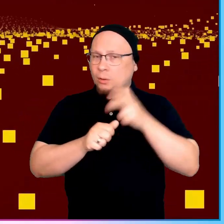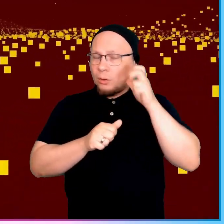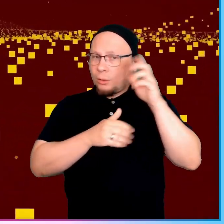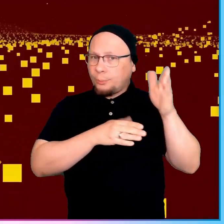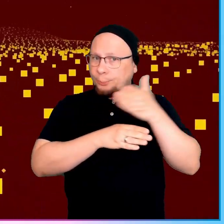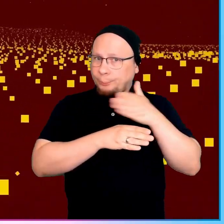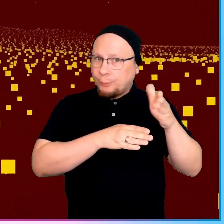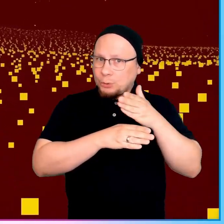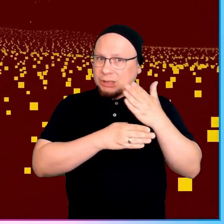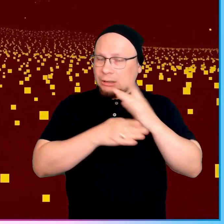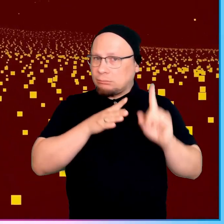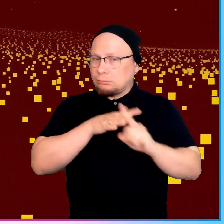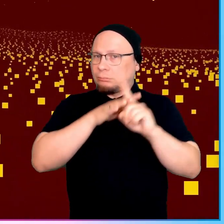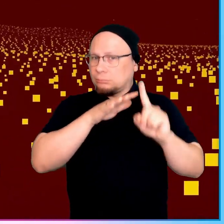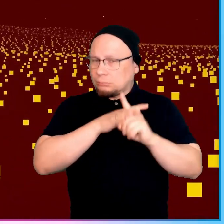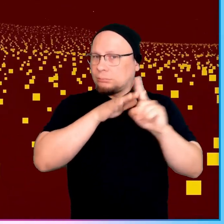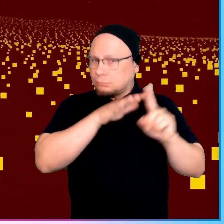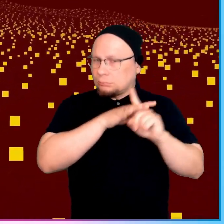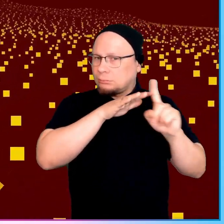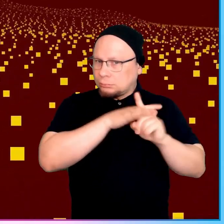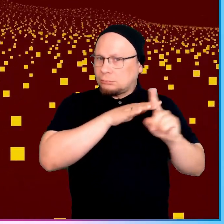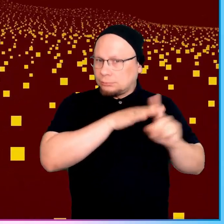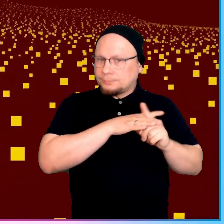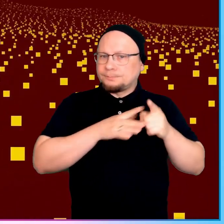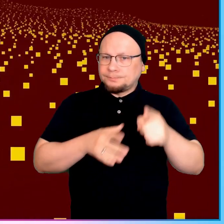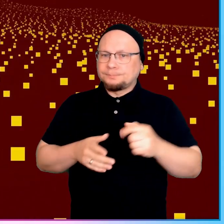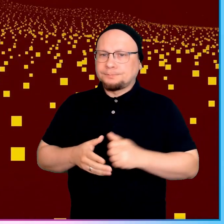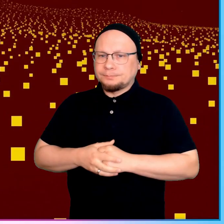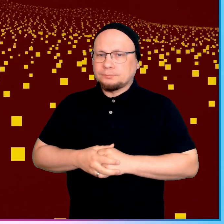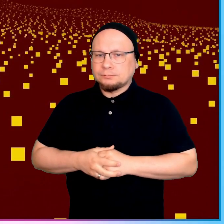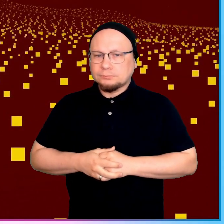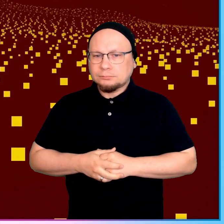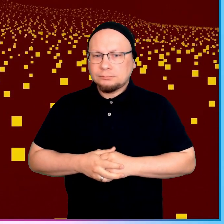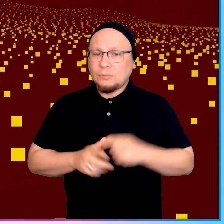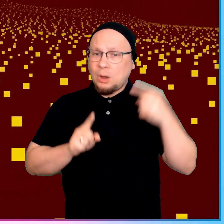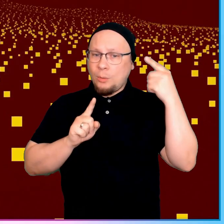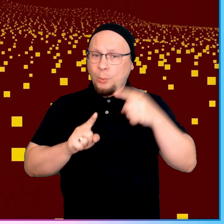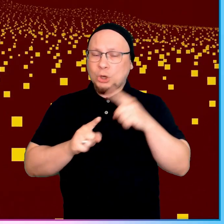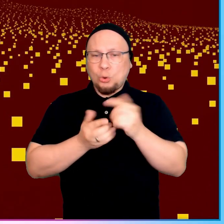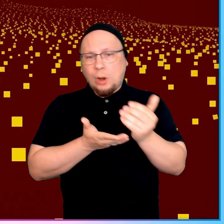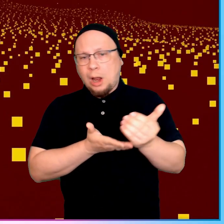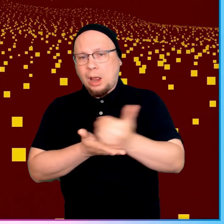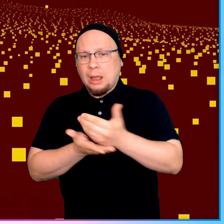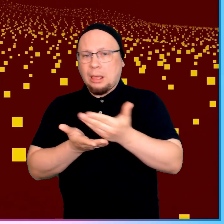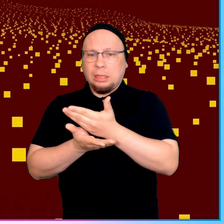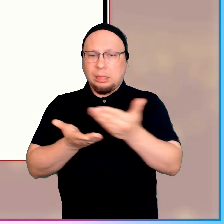are built into the soundscape of the game, to collect materials that will allow you to craft,